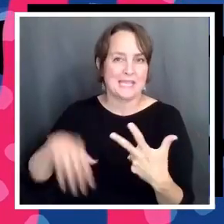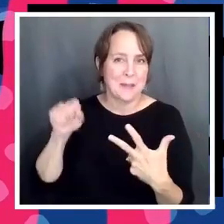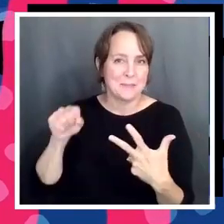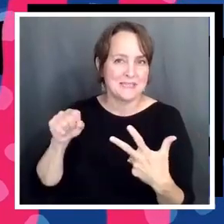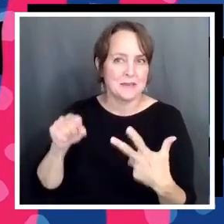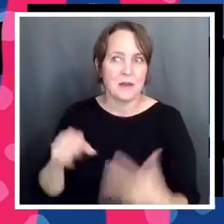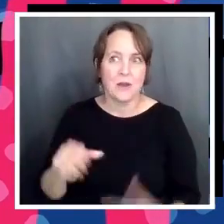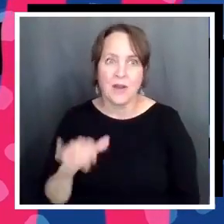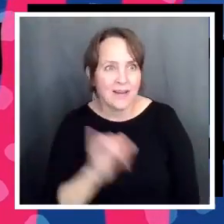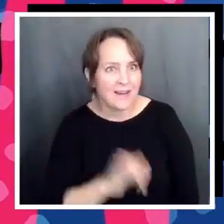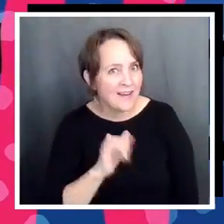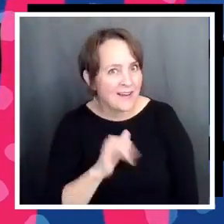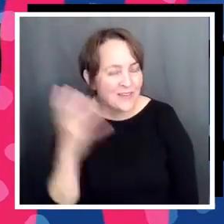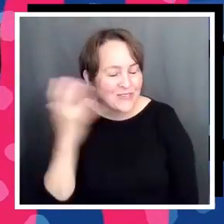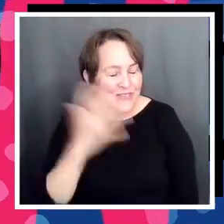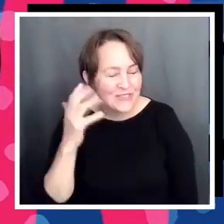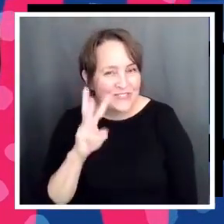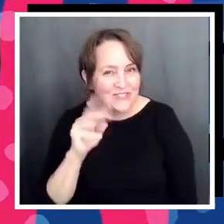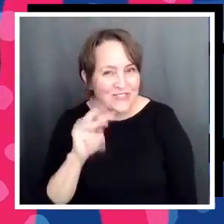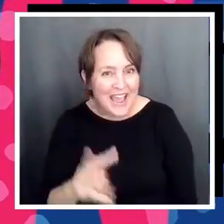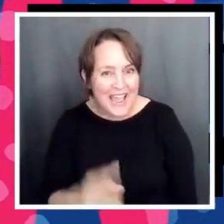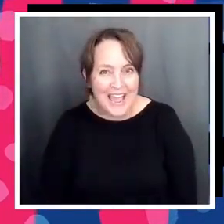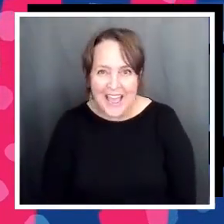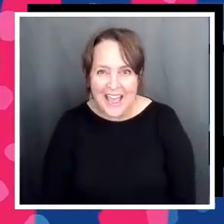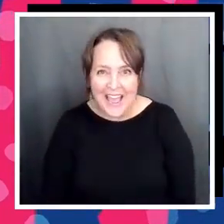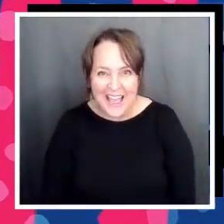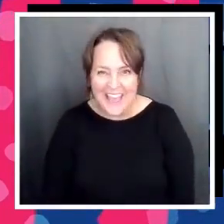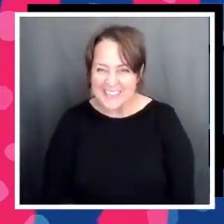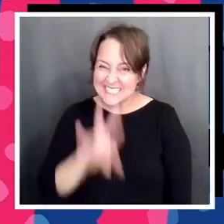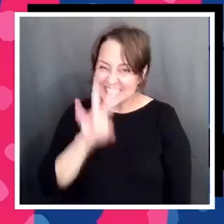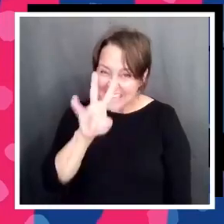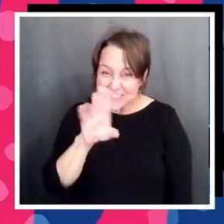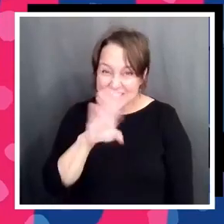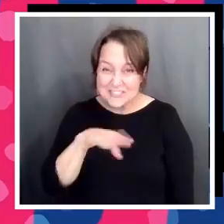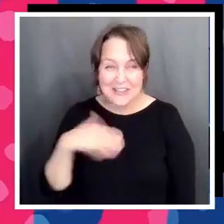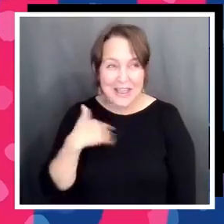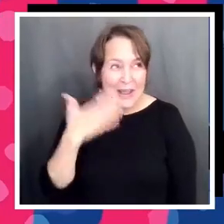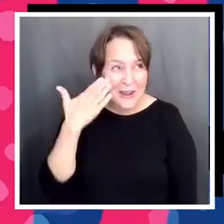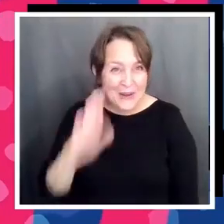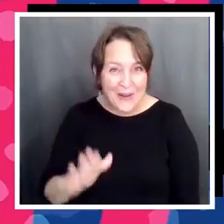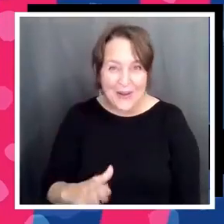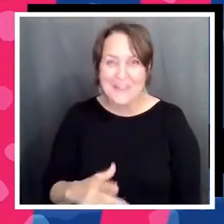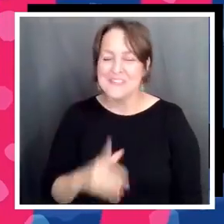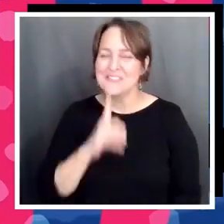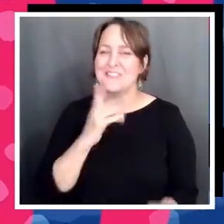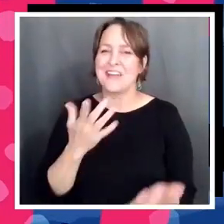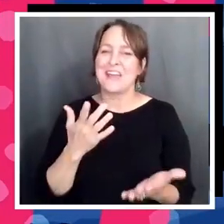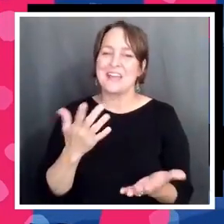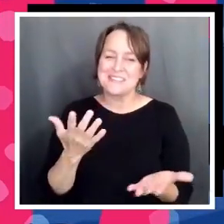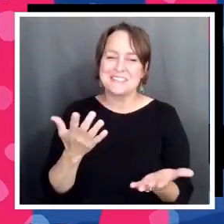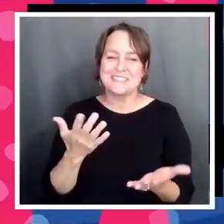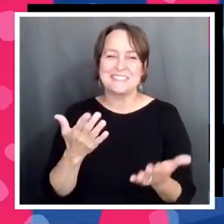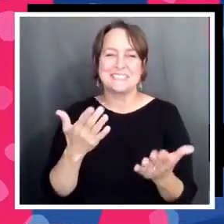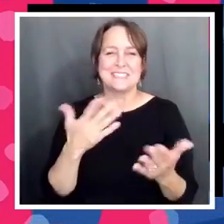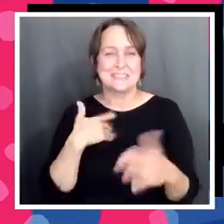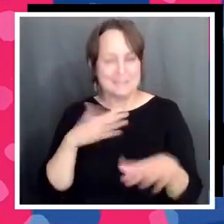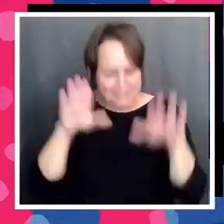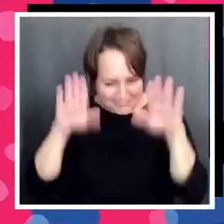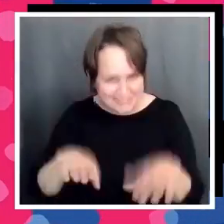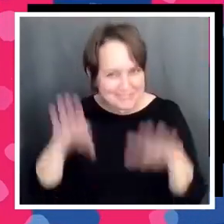HOME? I HAVE A TOTAL OF SEVEN KIDS AT HOME. FOUR OF MY OWN AND THREE